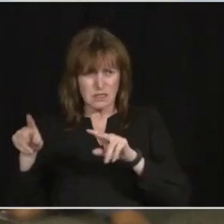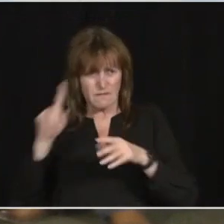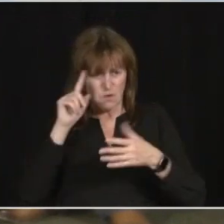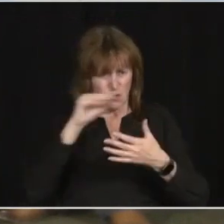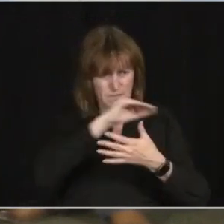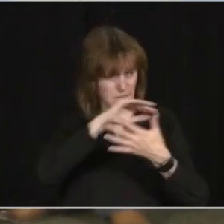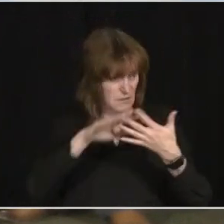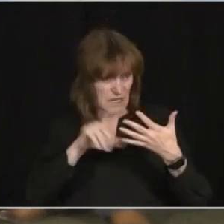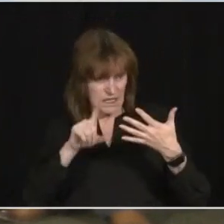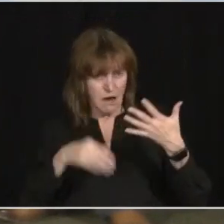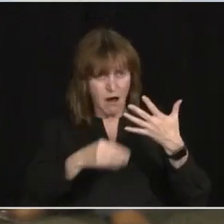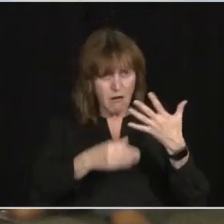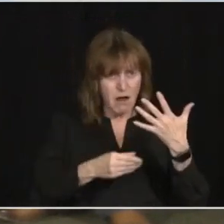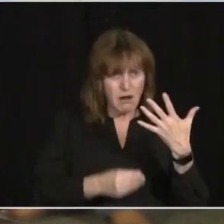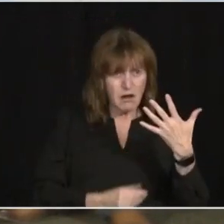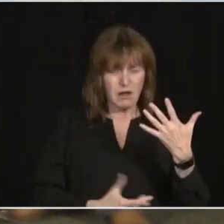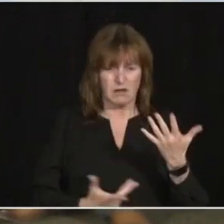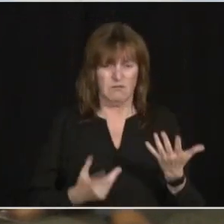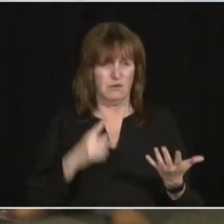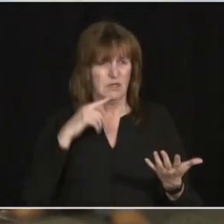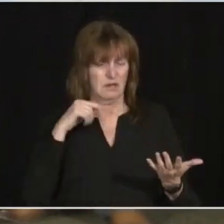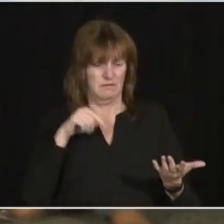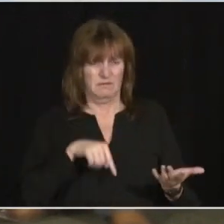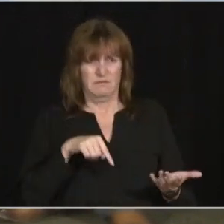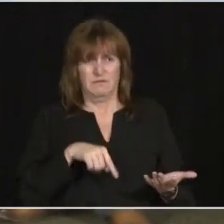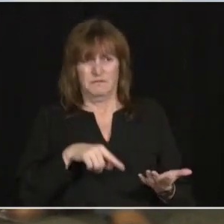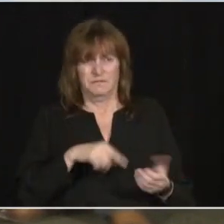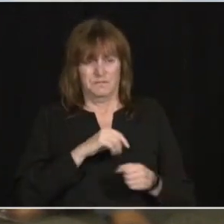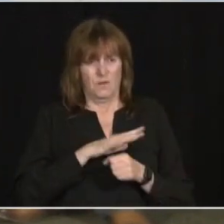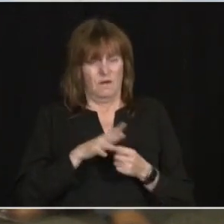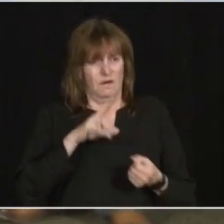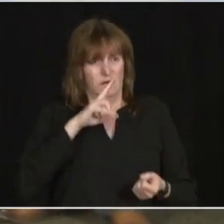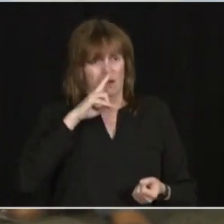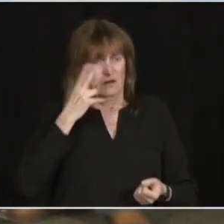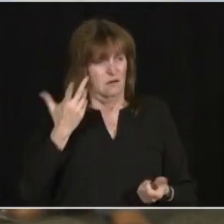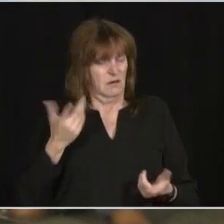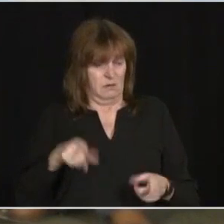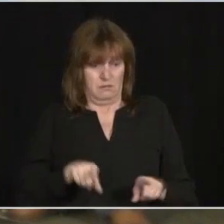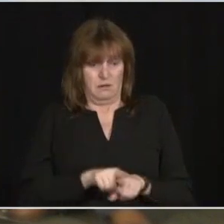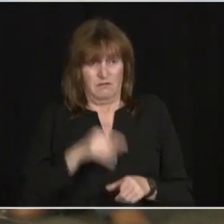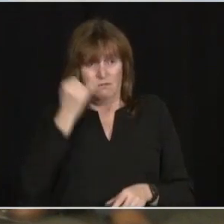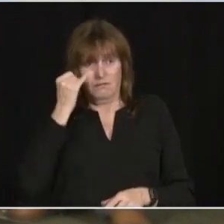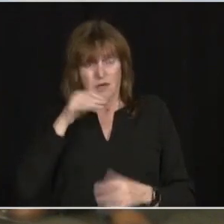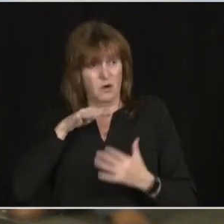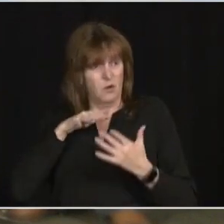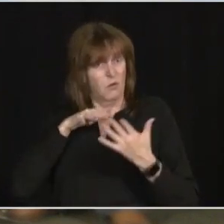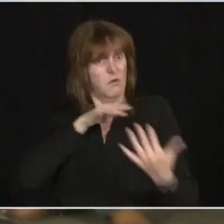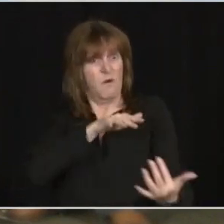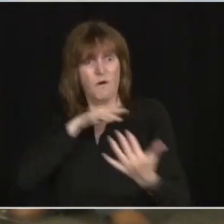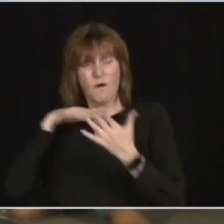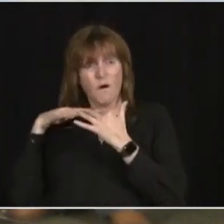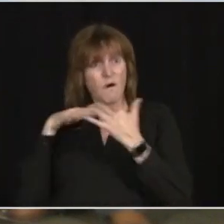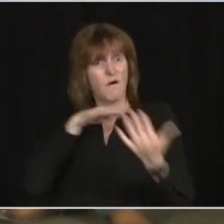It truly is a war. My deepest condolences to the family of the